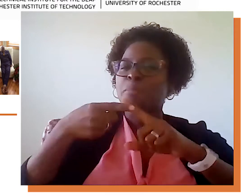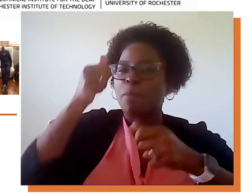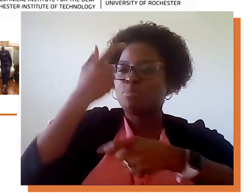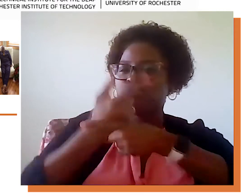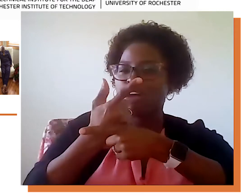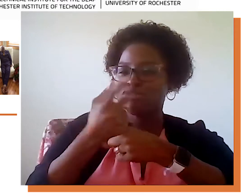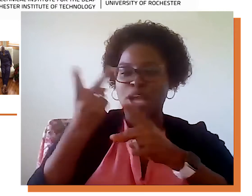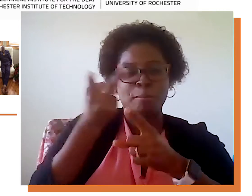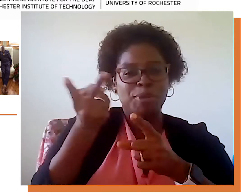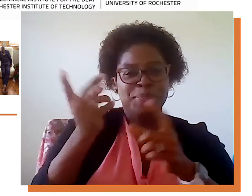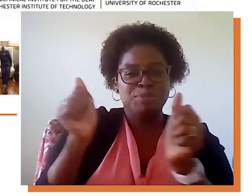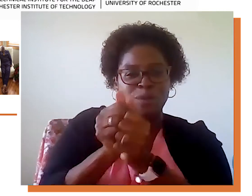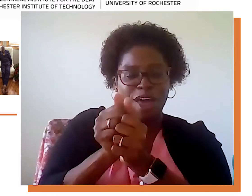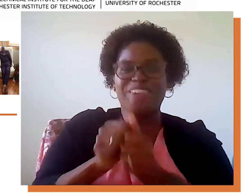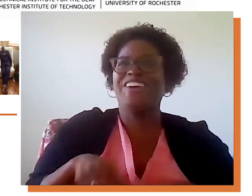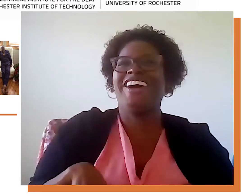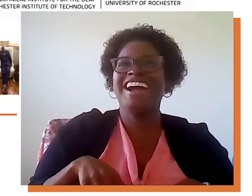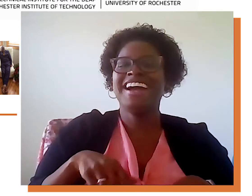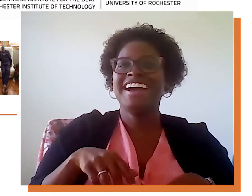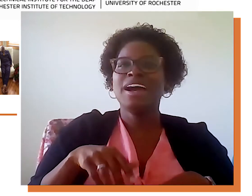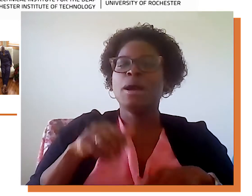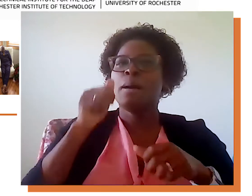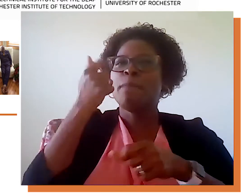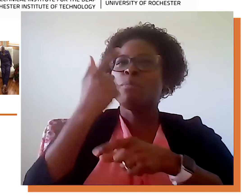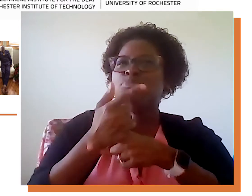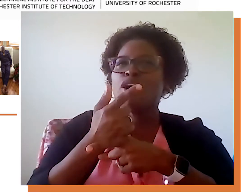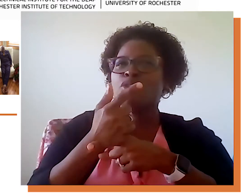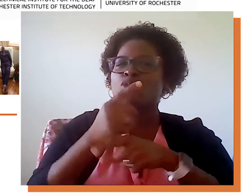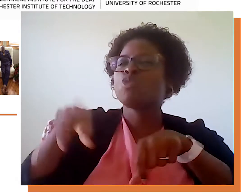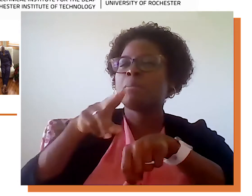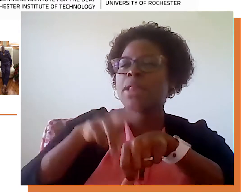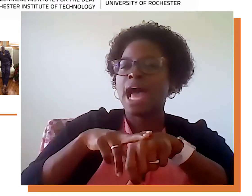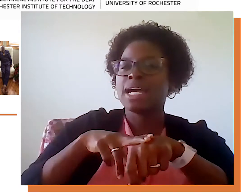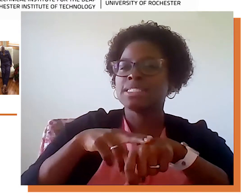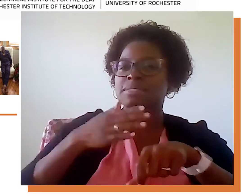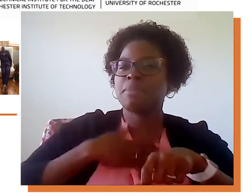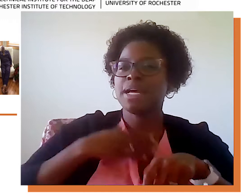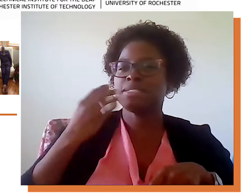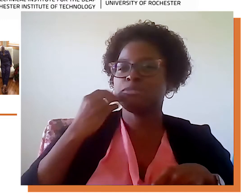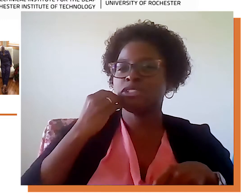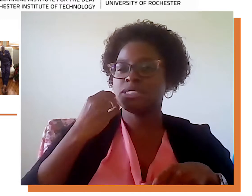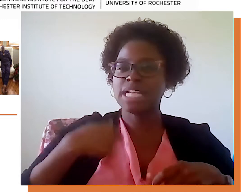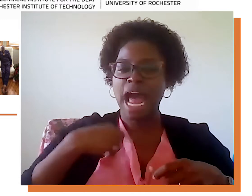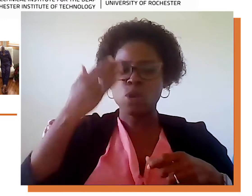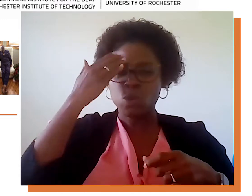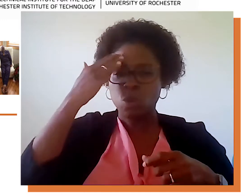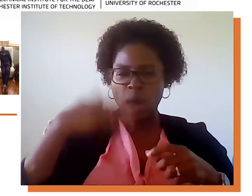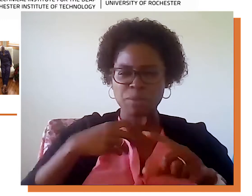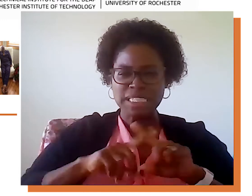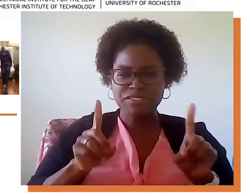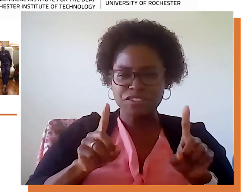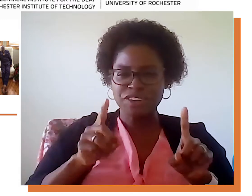I still do today. My older brothers really... they normalized my childhood.